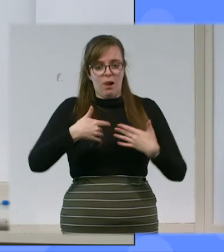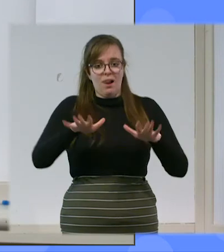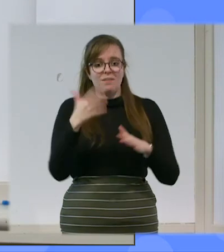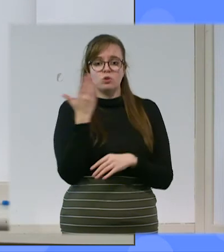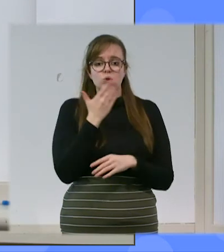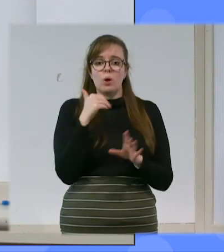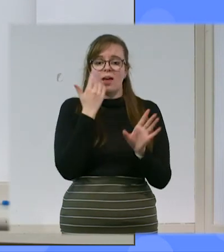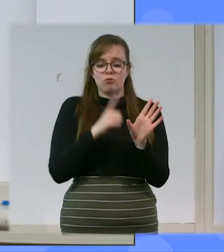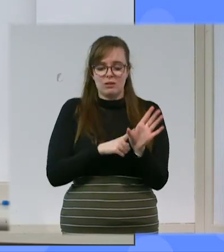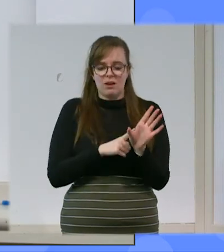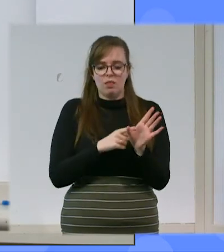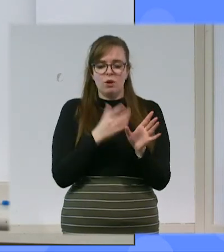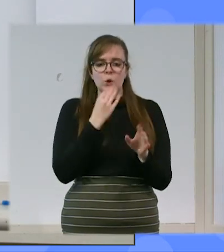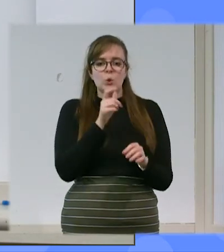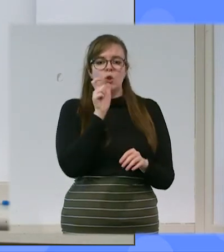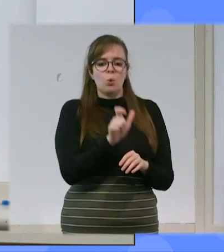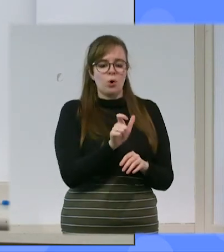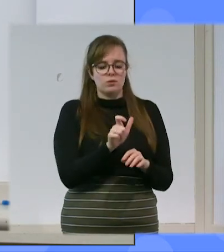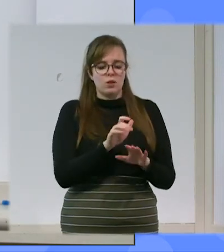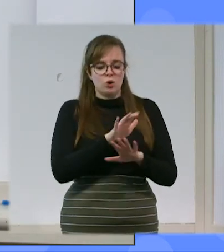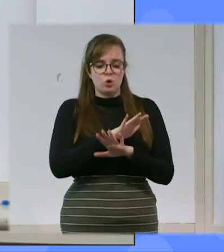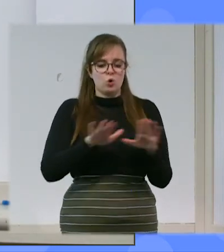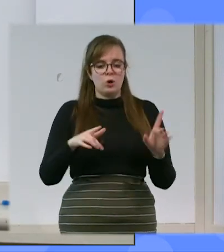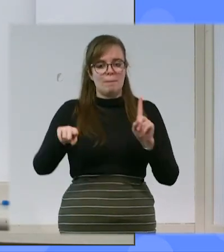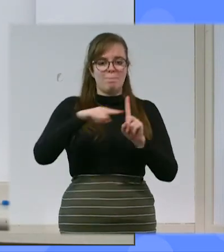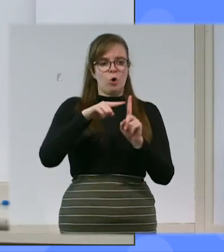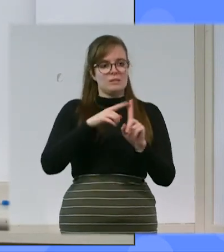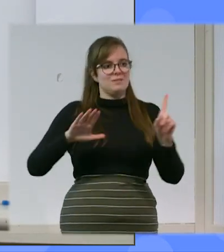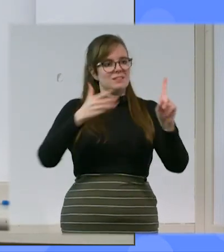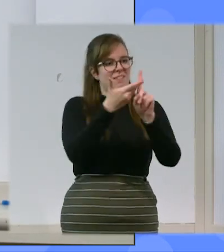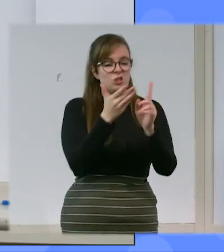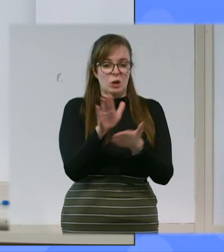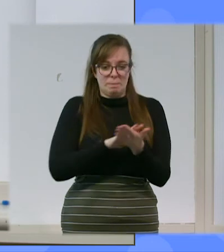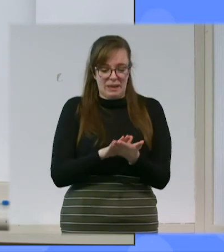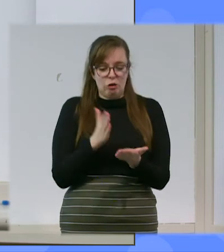the term they weren't an A+ destination simply aren't employed that was entirely